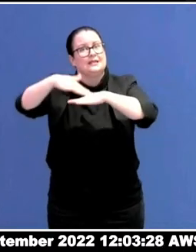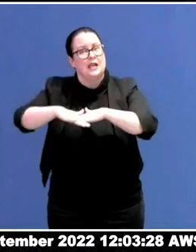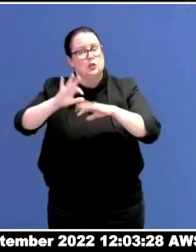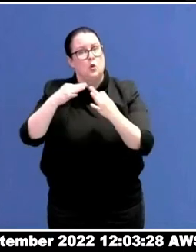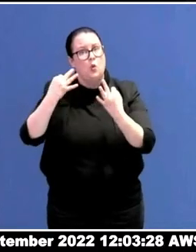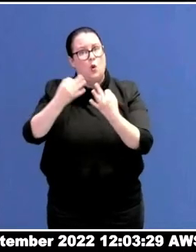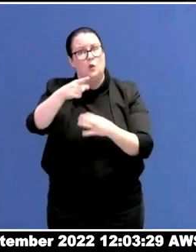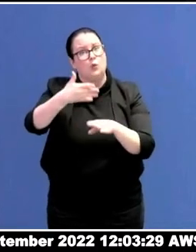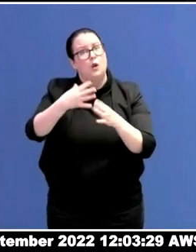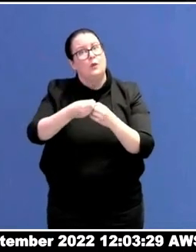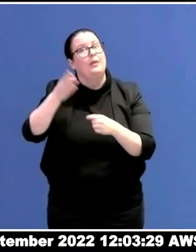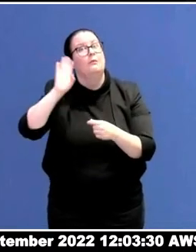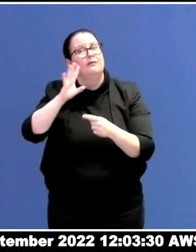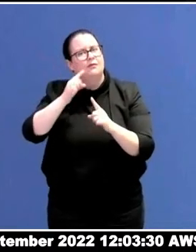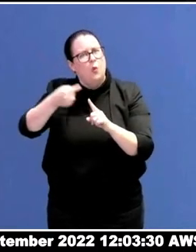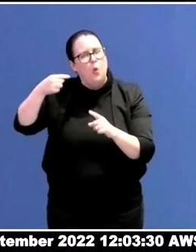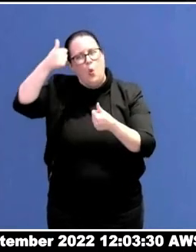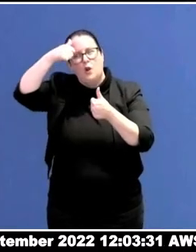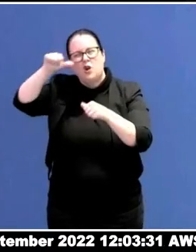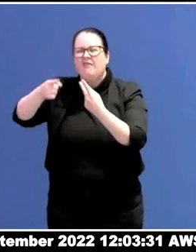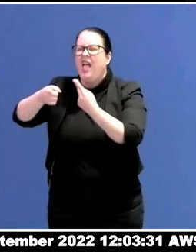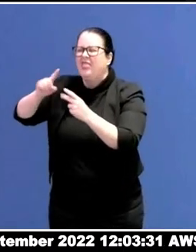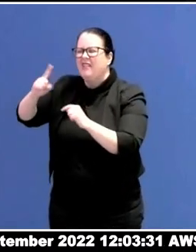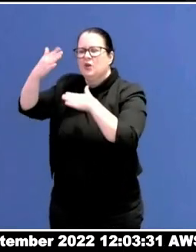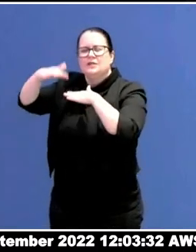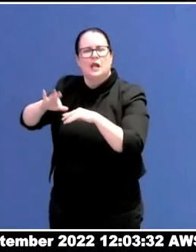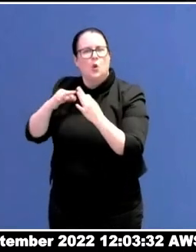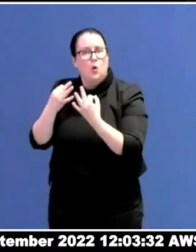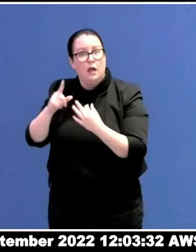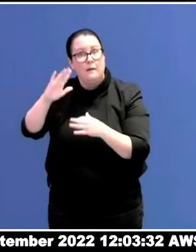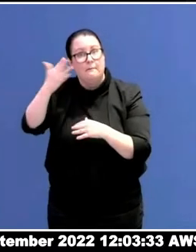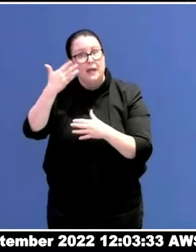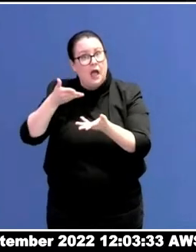involved in or have connections to, whether or not they have been consulted with regards